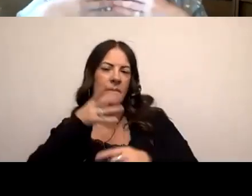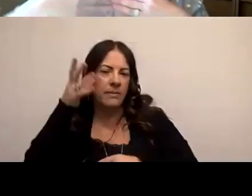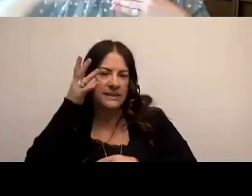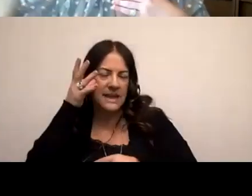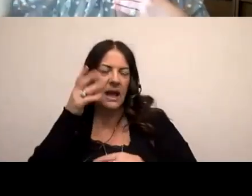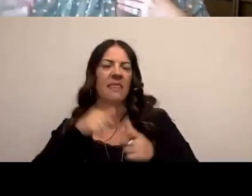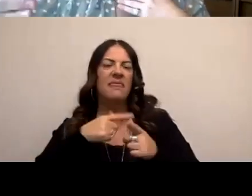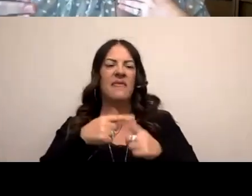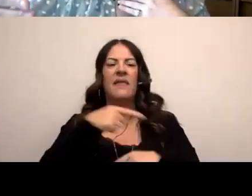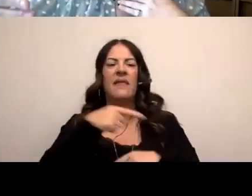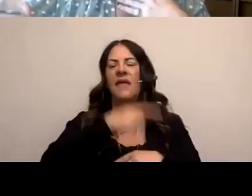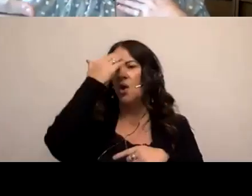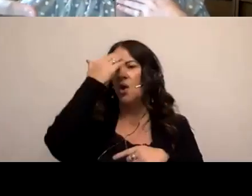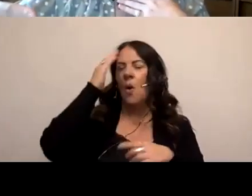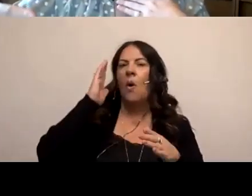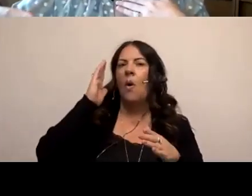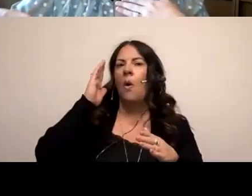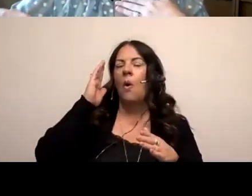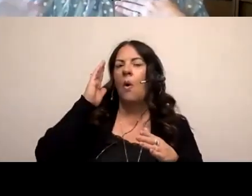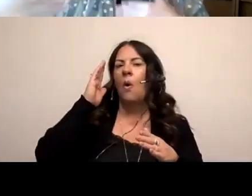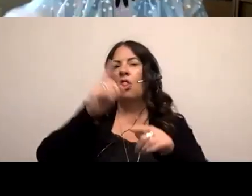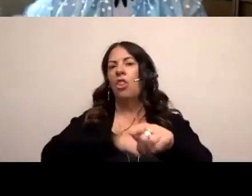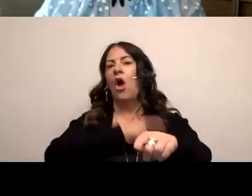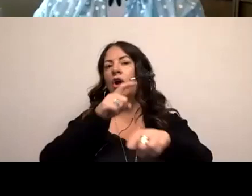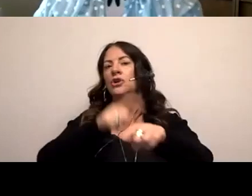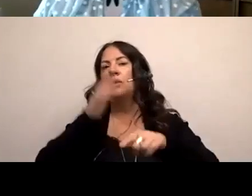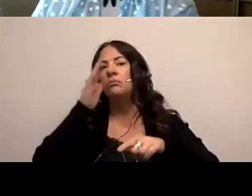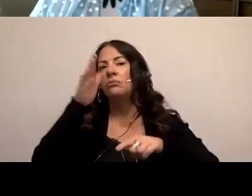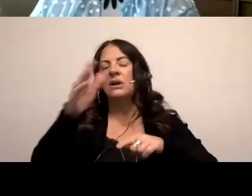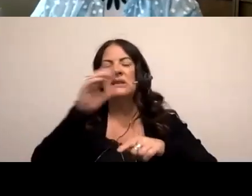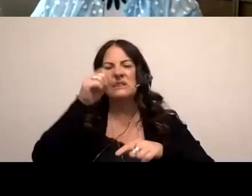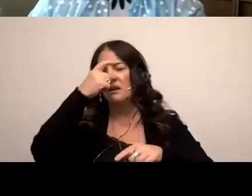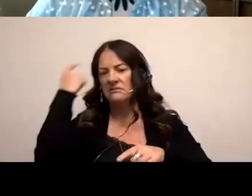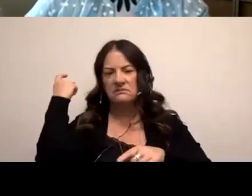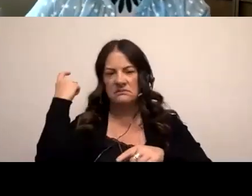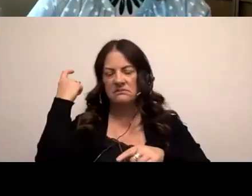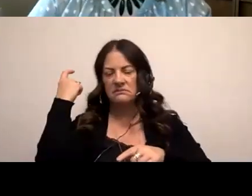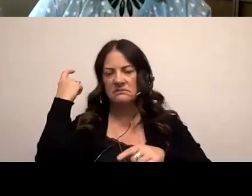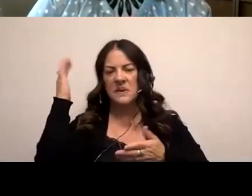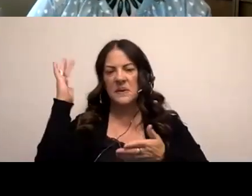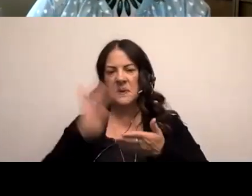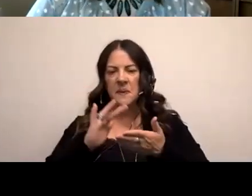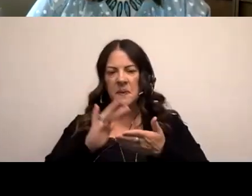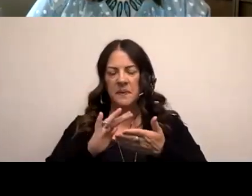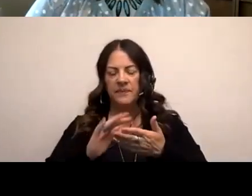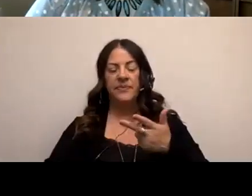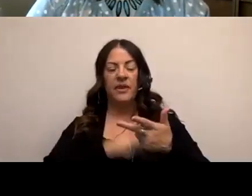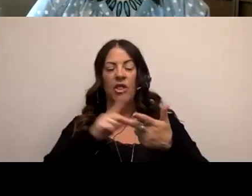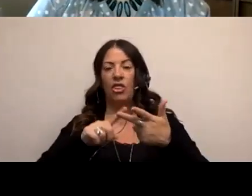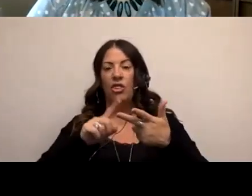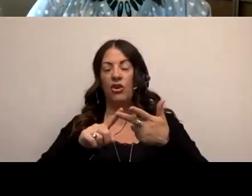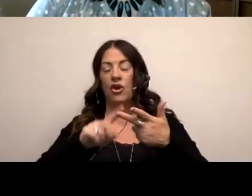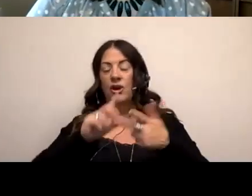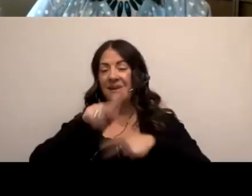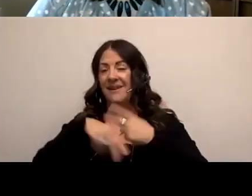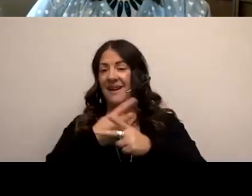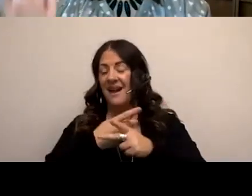LONG TERM FROM THIS EXPERIENCE. AND THEN THE THIRD KIND IS TOXIC STRESS AND THIS IS ONE